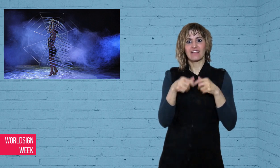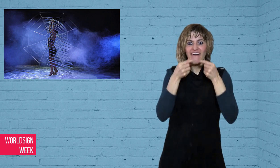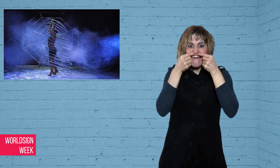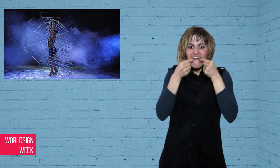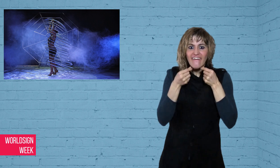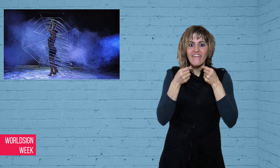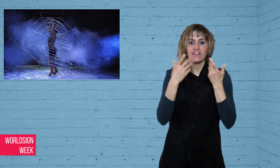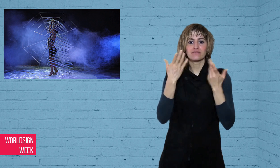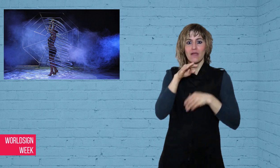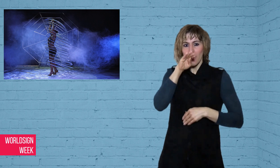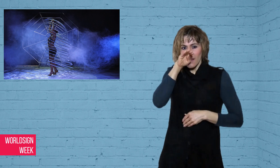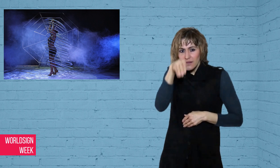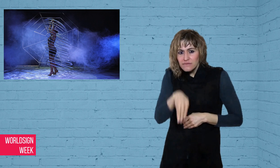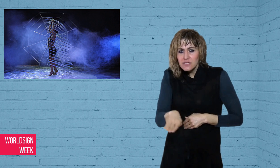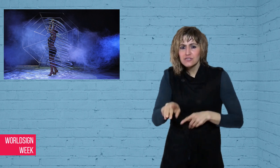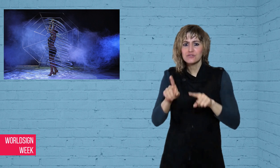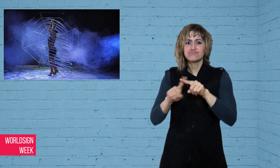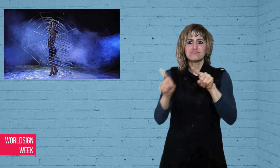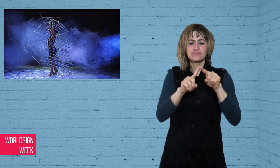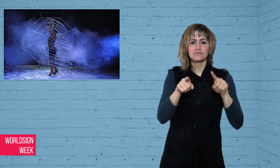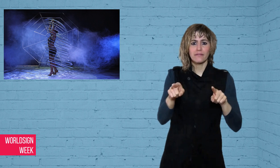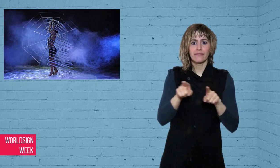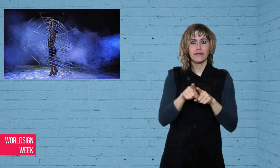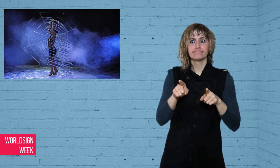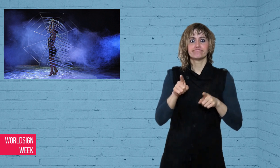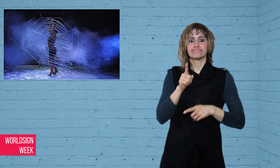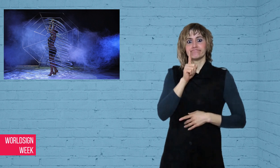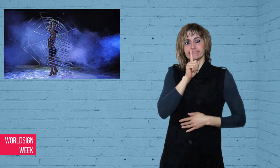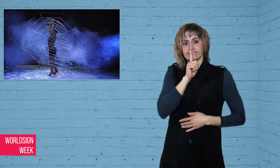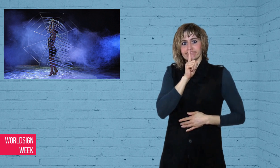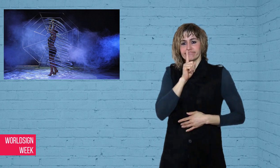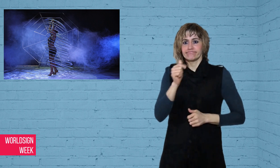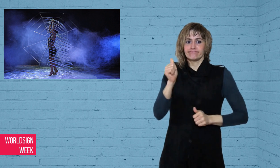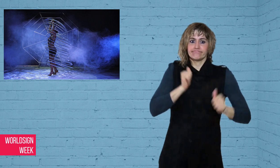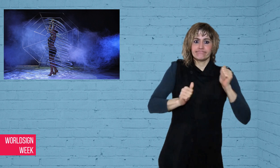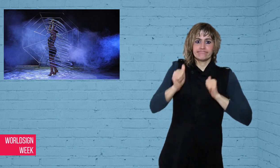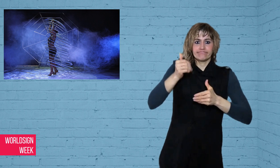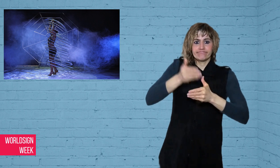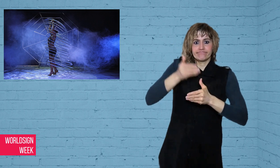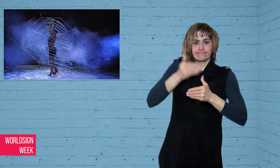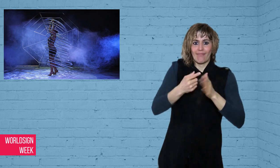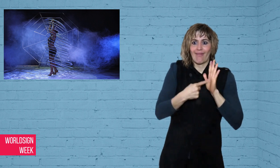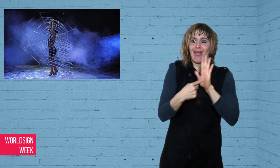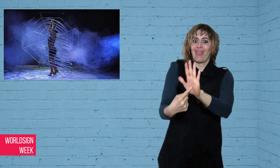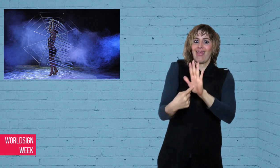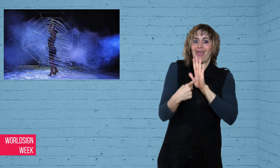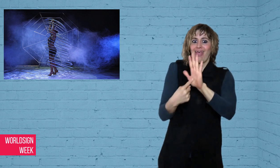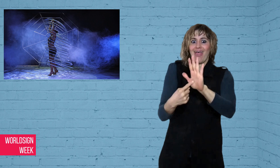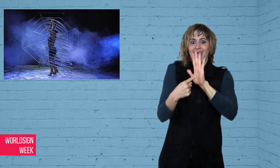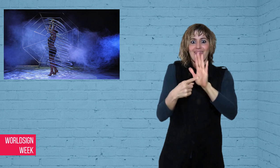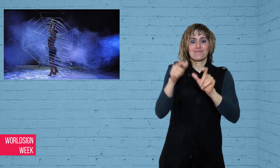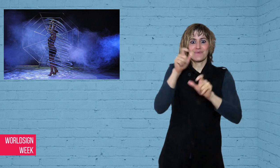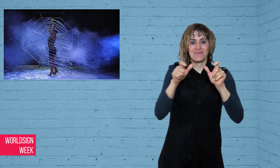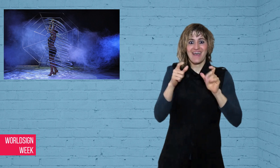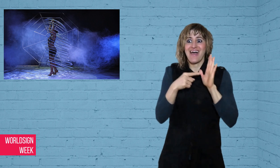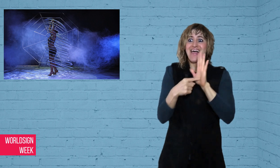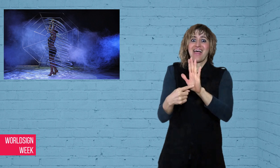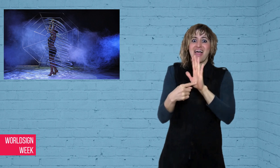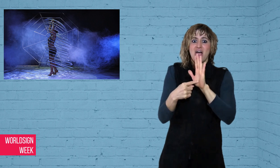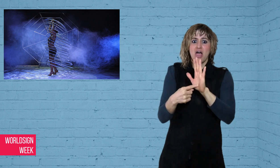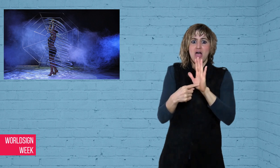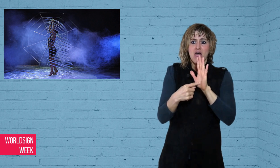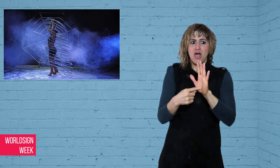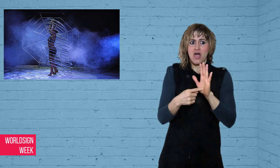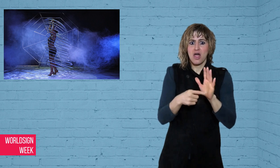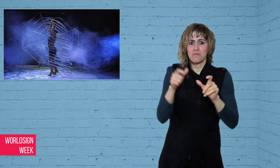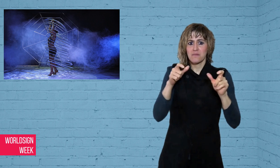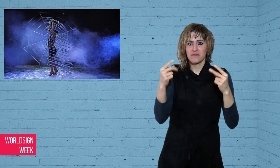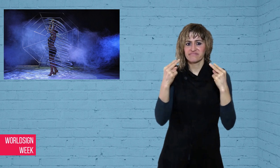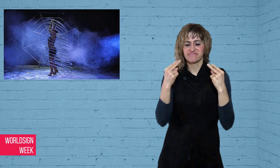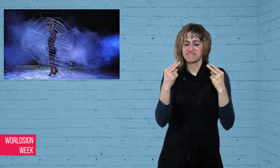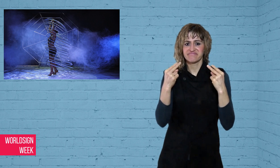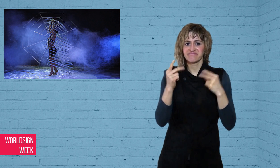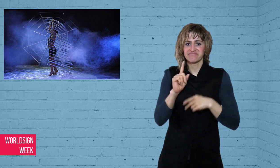They were also involved in lengthy battles